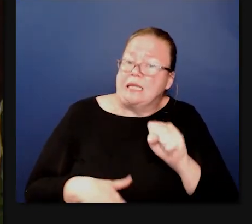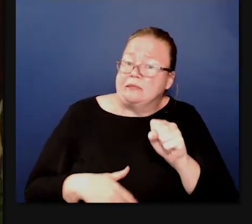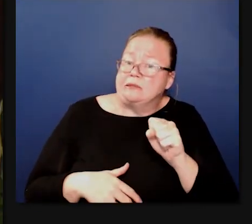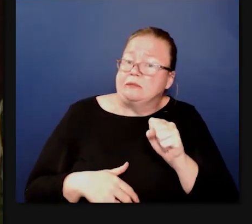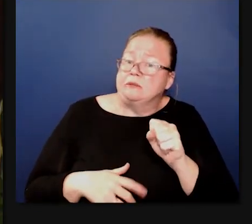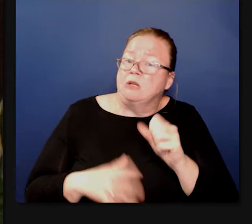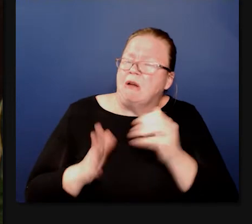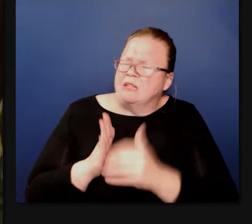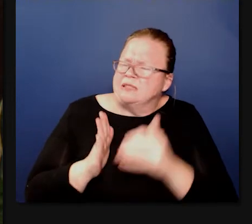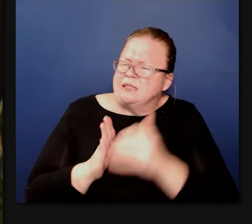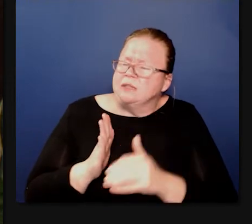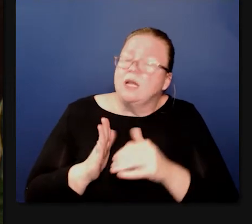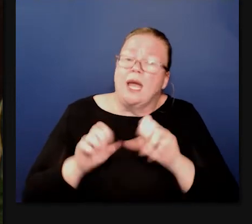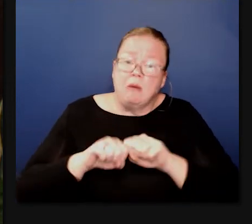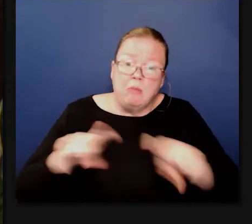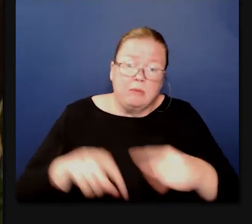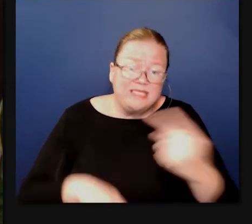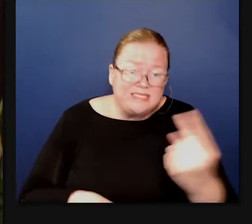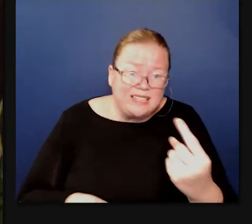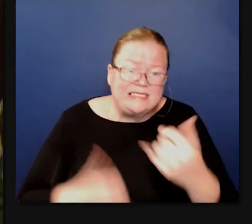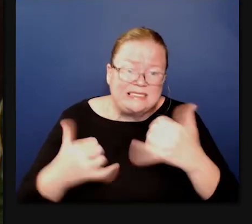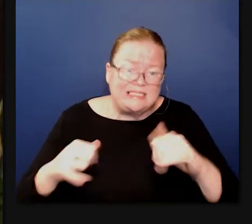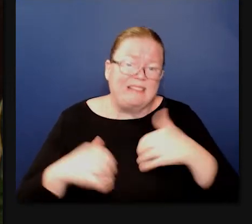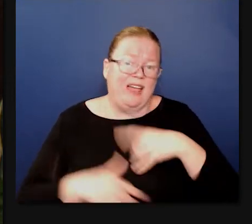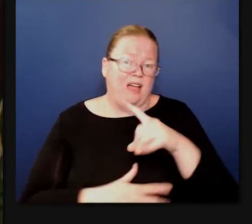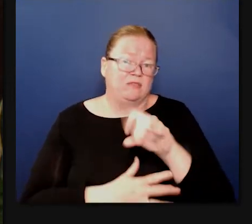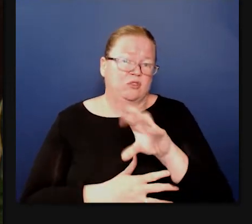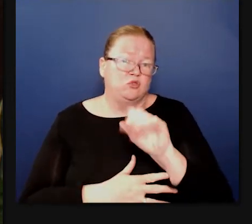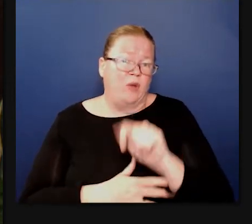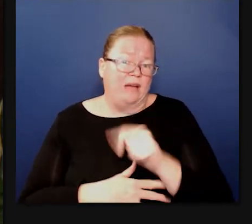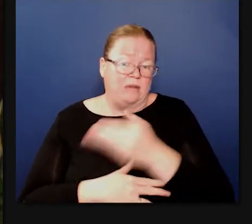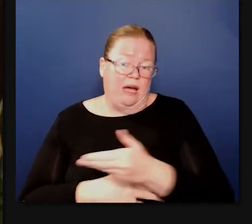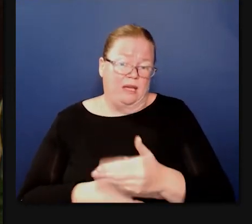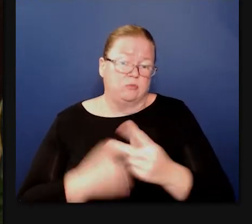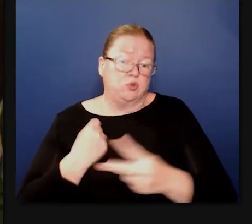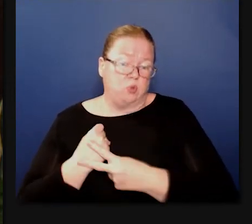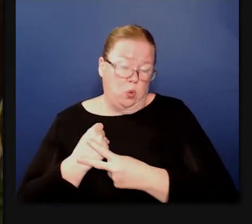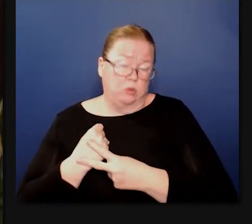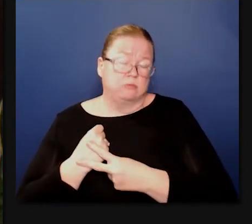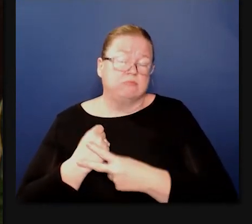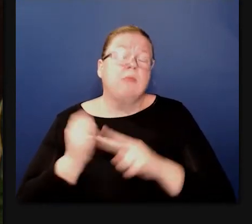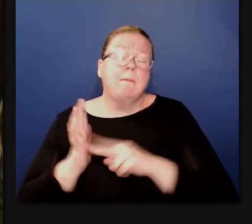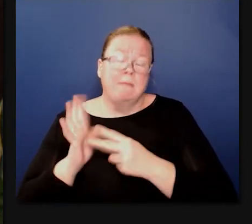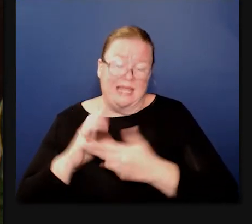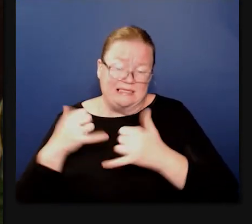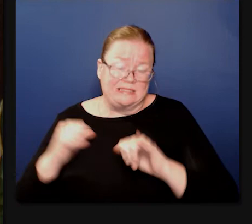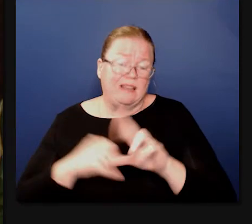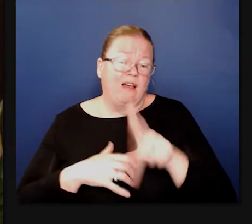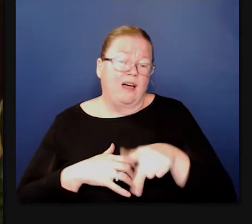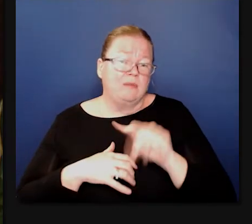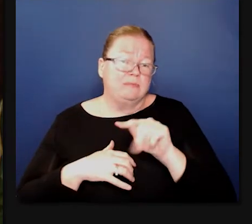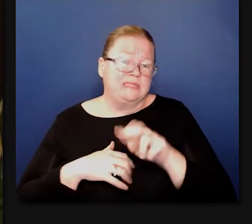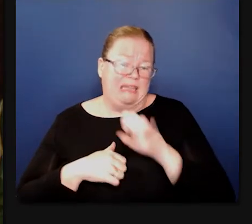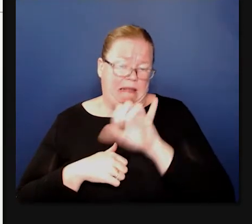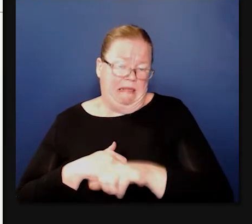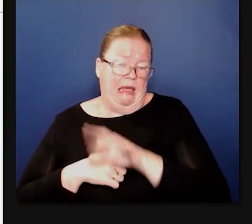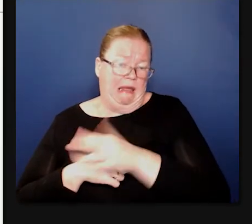and the published item still has its draft item stored, which means you can still make updates to this draft item